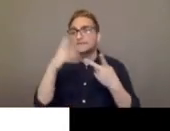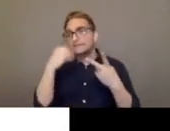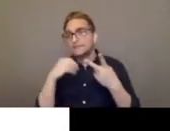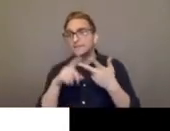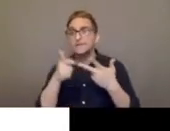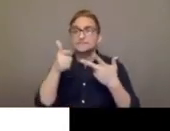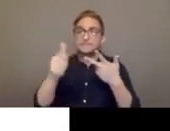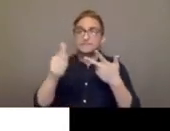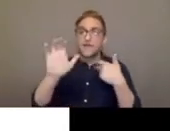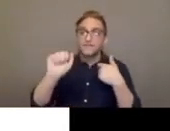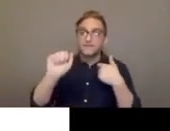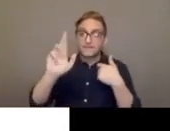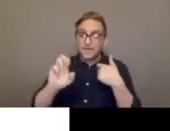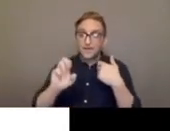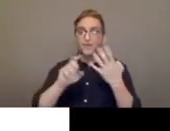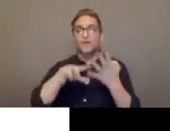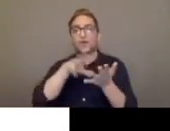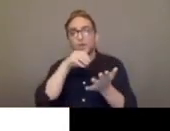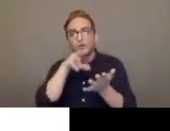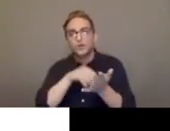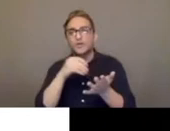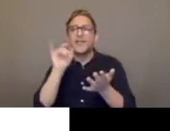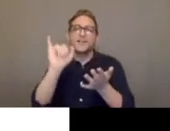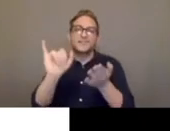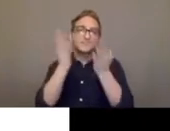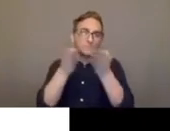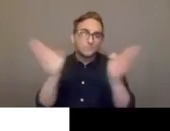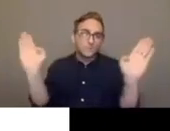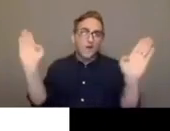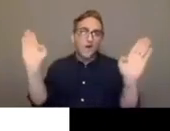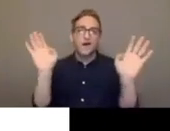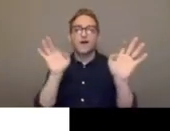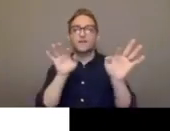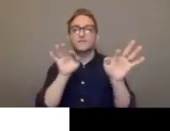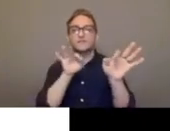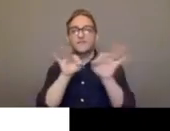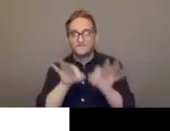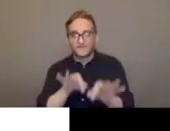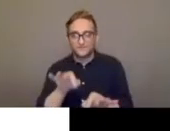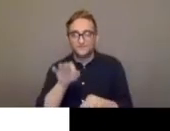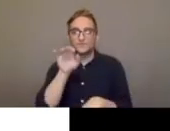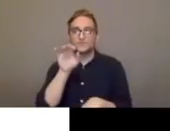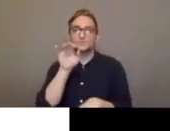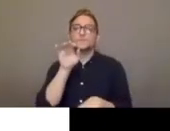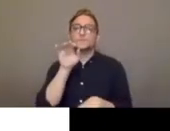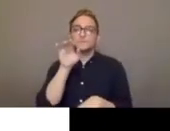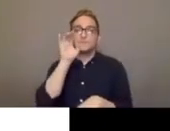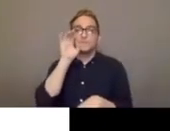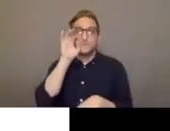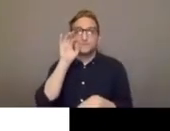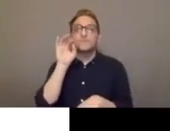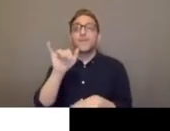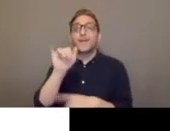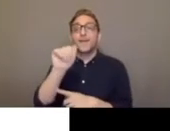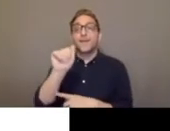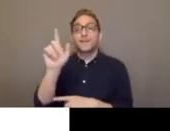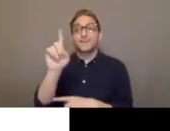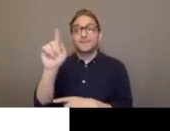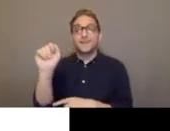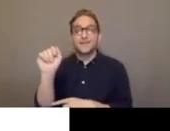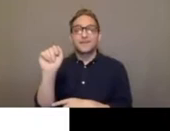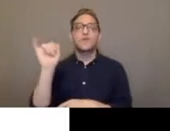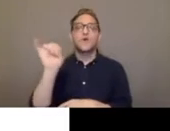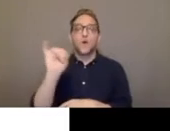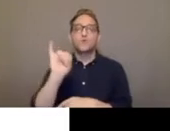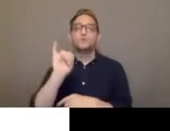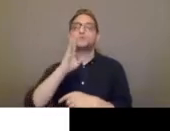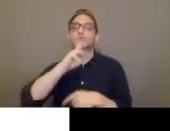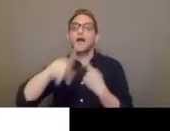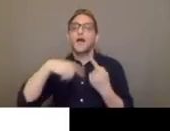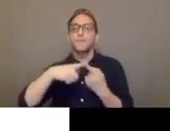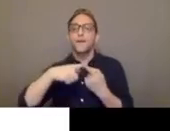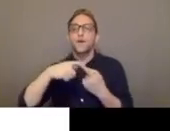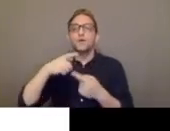learning, so it's a pretty broad definition. And the ADA also covers companions with disabilities,